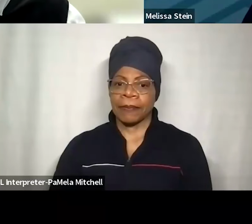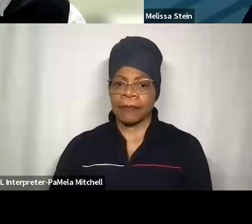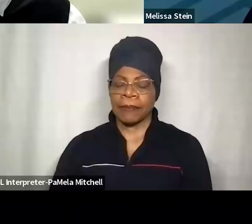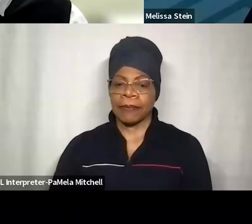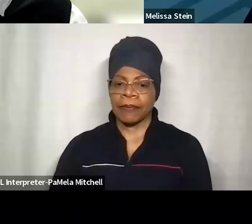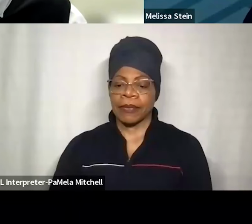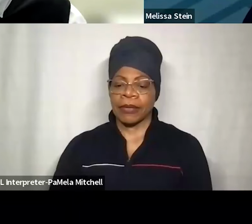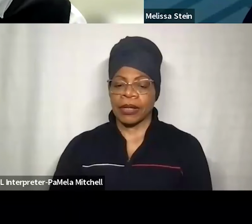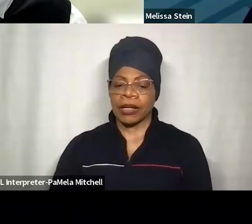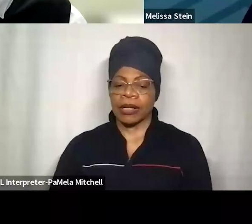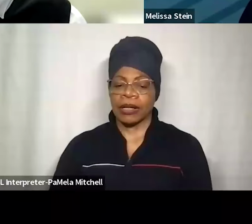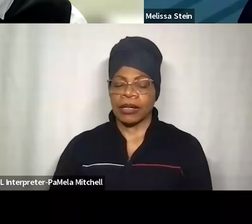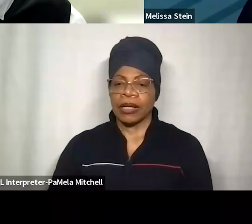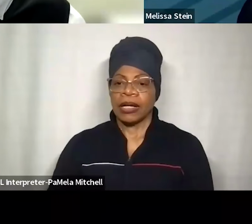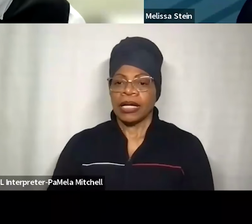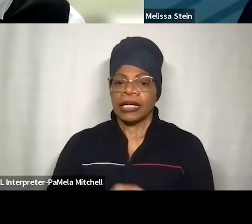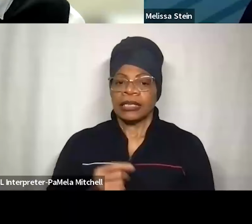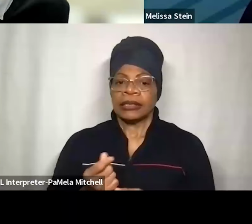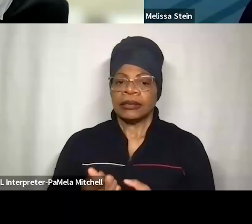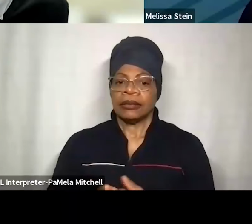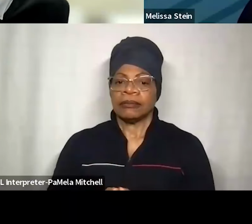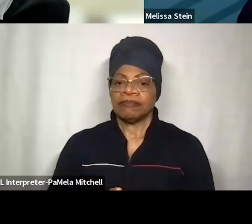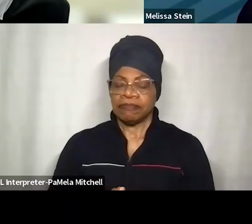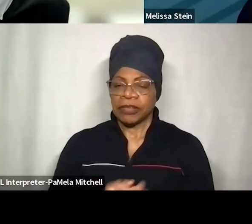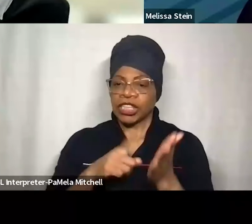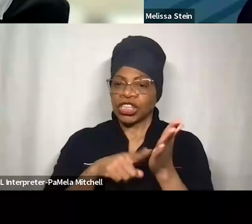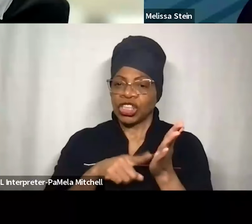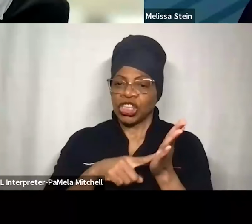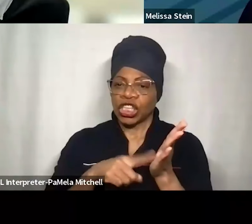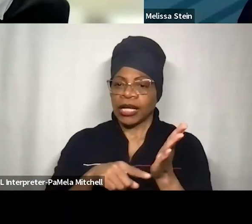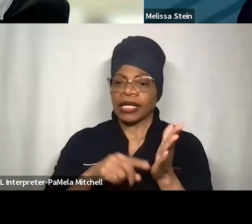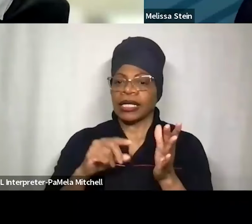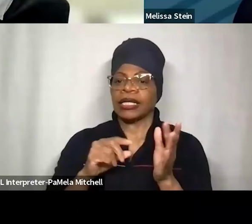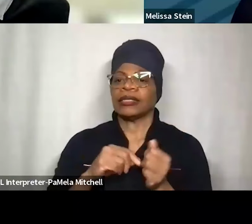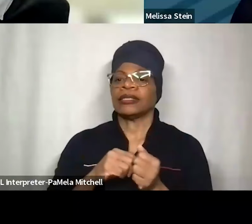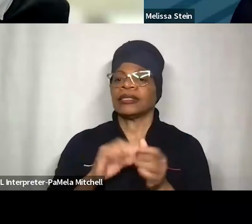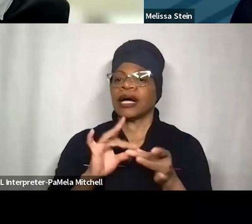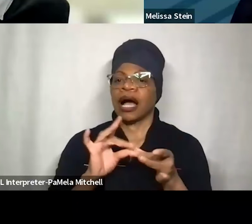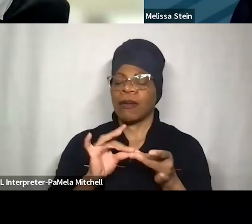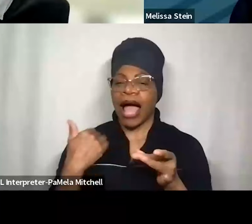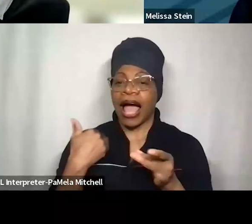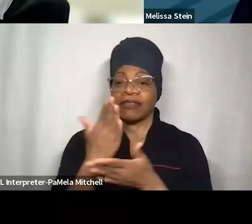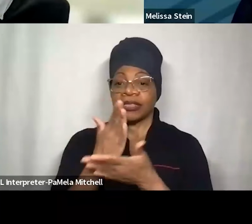Yep, just some chat going on there, great, that's wonderful. So I do have some questions that aren't necessarily related